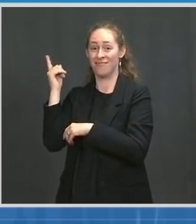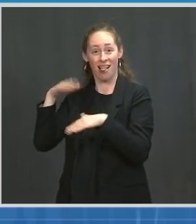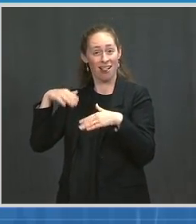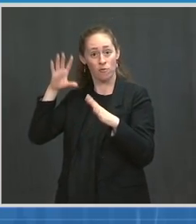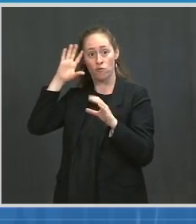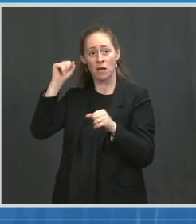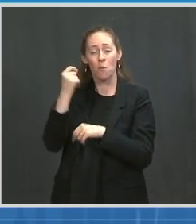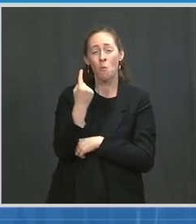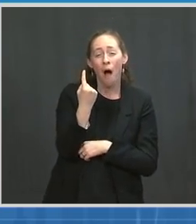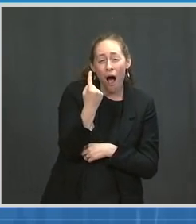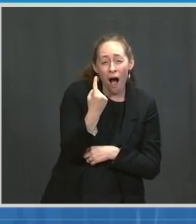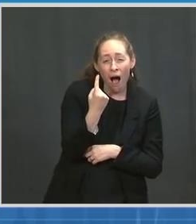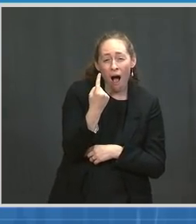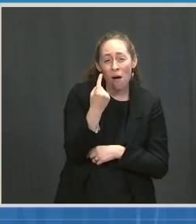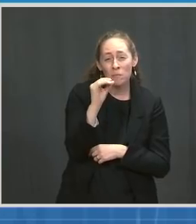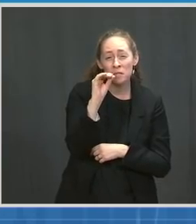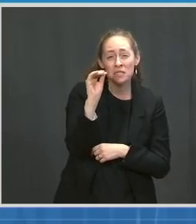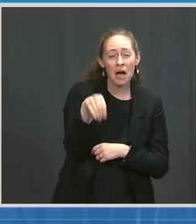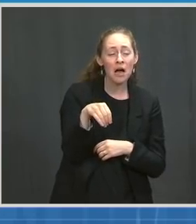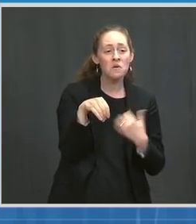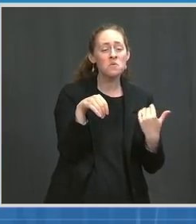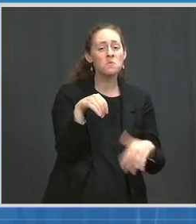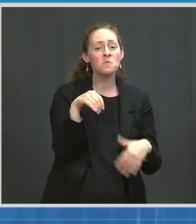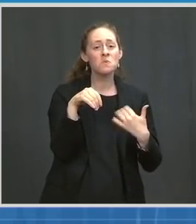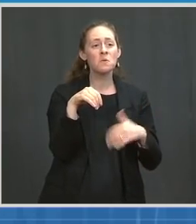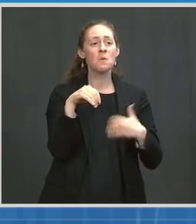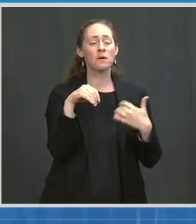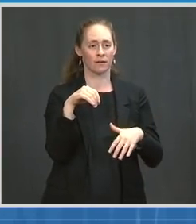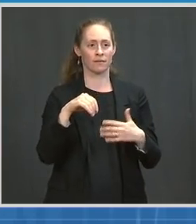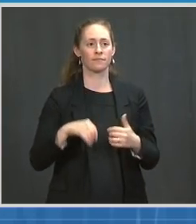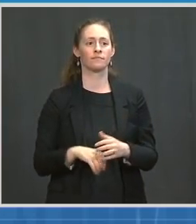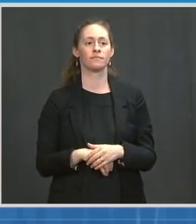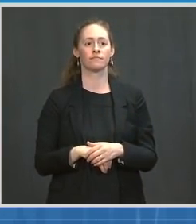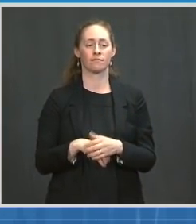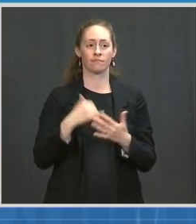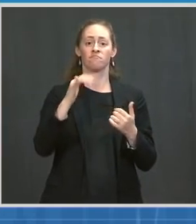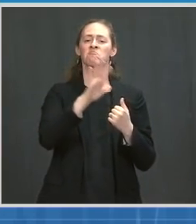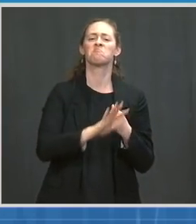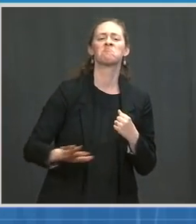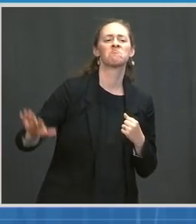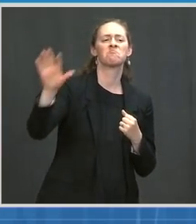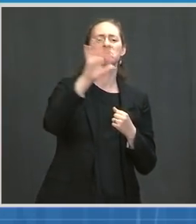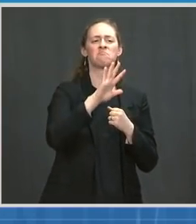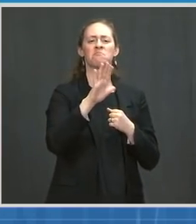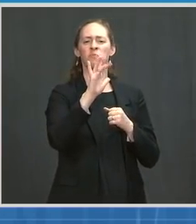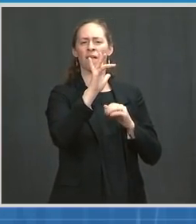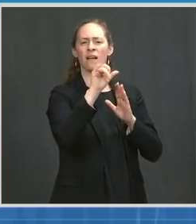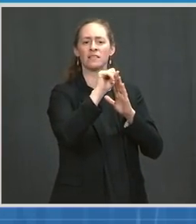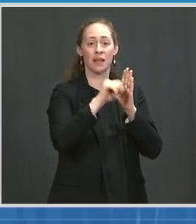Across the country, 25 states and the District of Columbia have fully vaccinated 50 percent